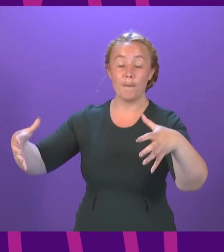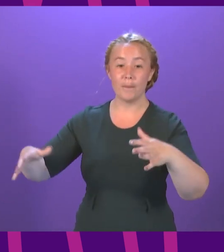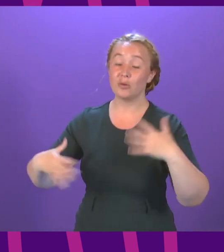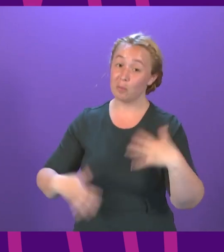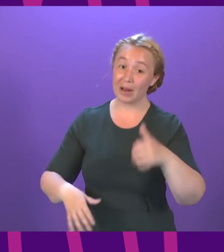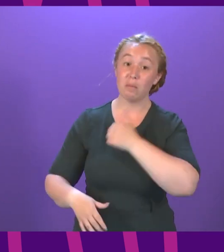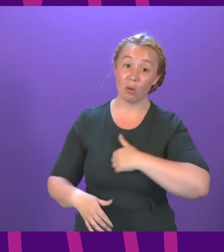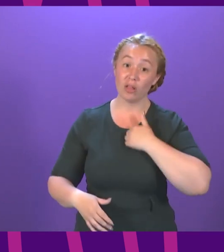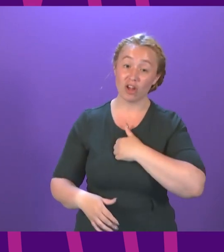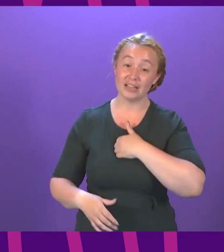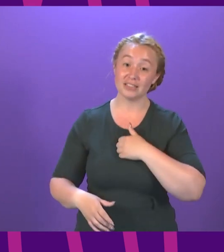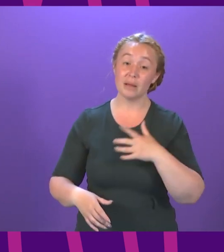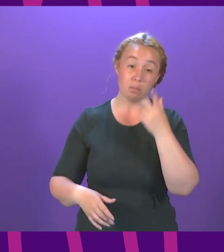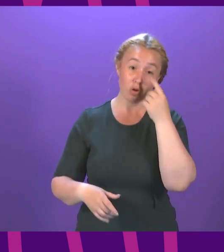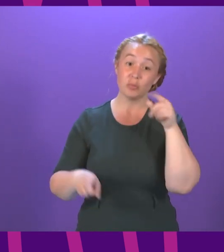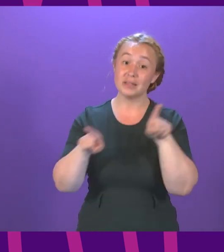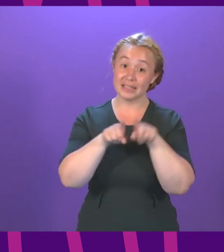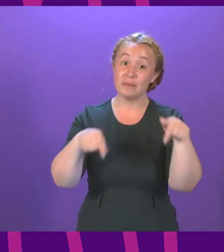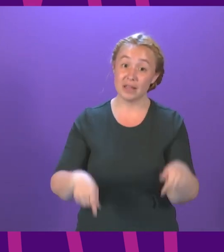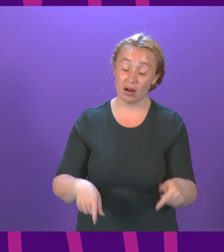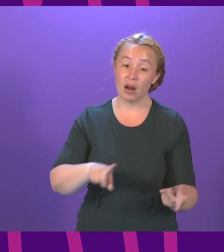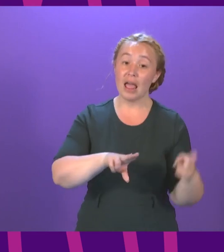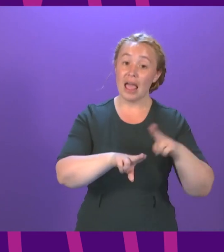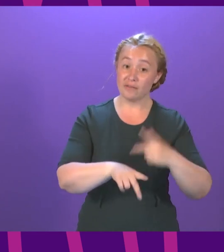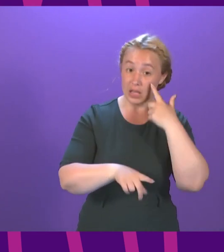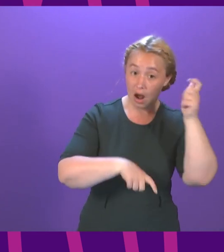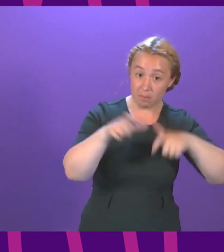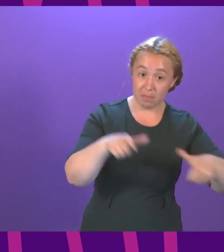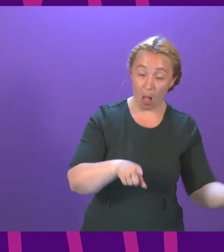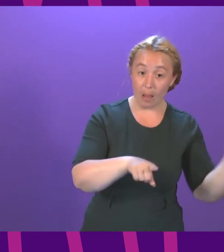and about young people who may be asked to return to work or study without being fully vaccinated.